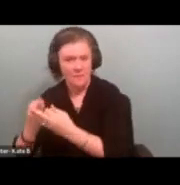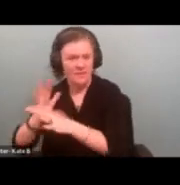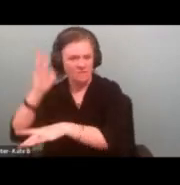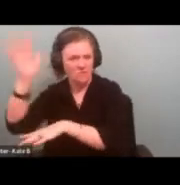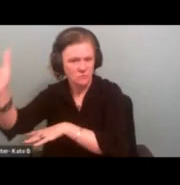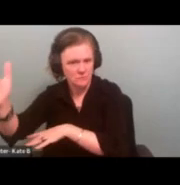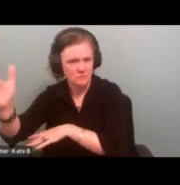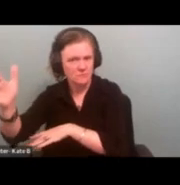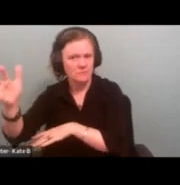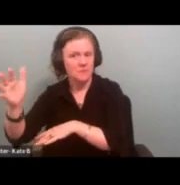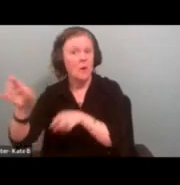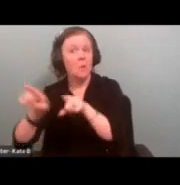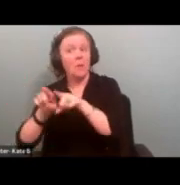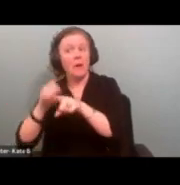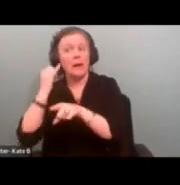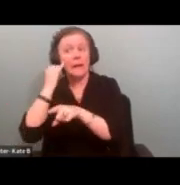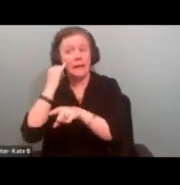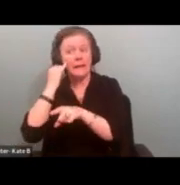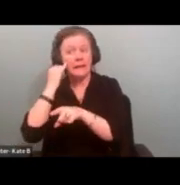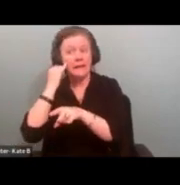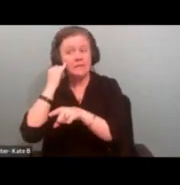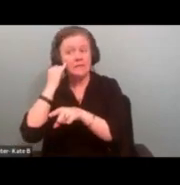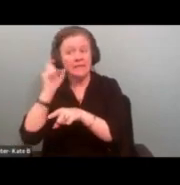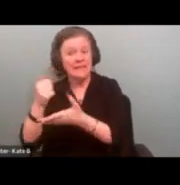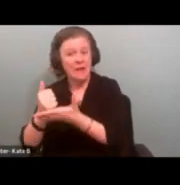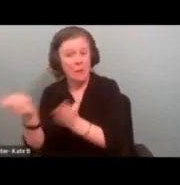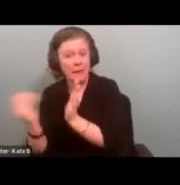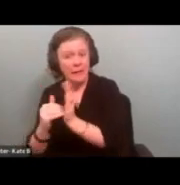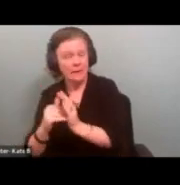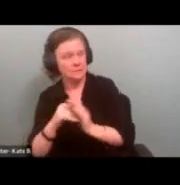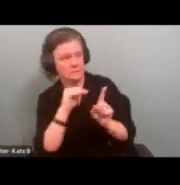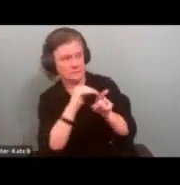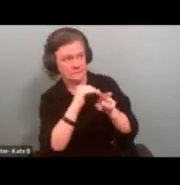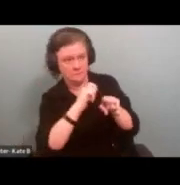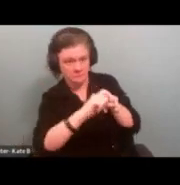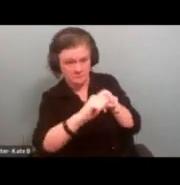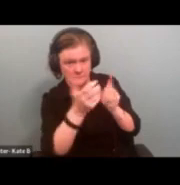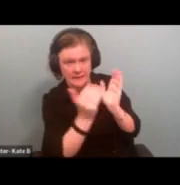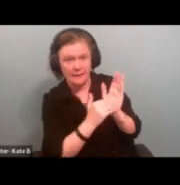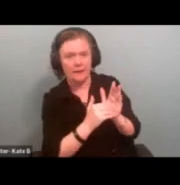know how to access those things that they need. Those things are available to them. And this